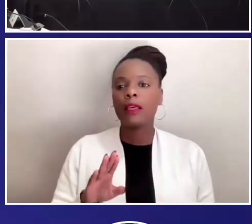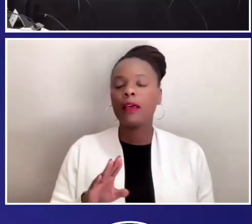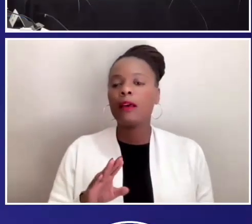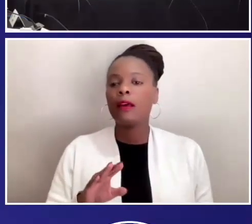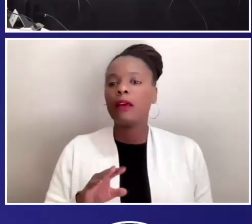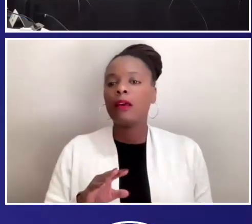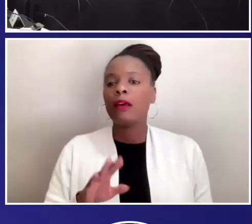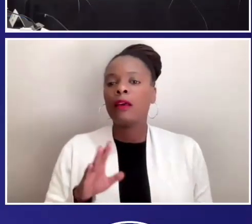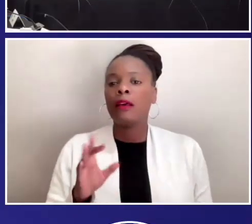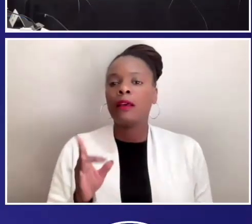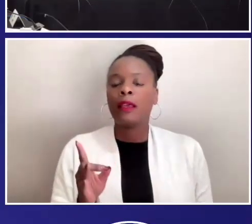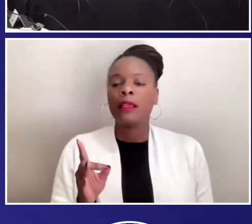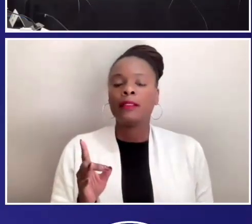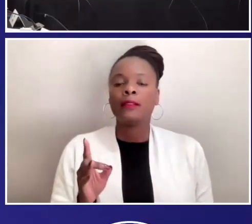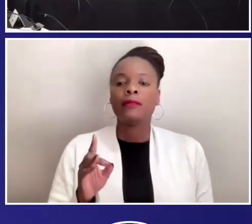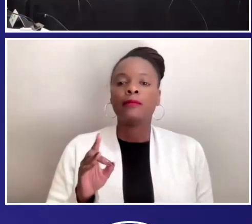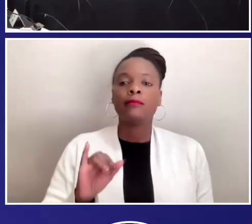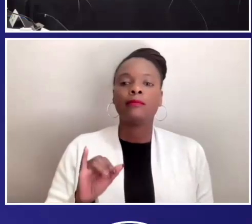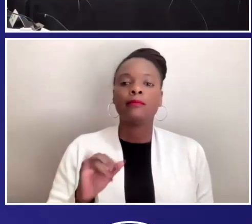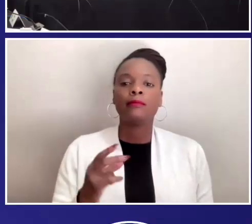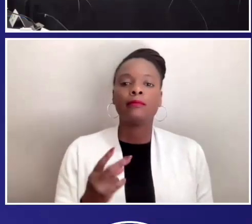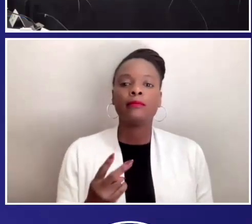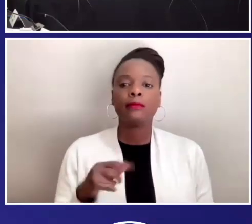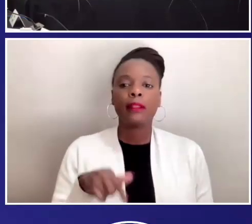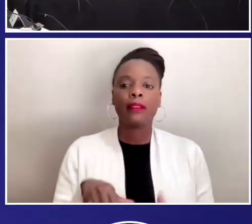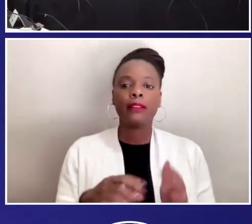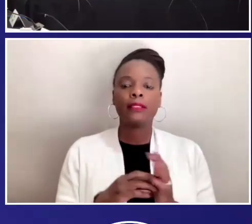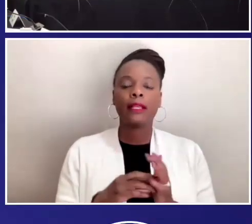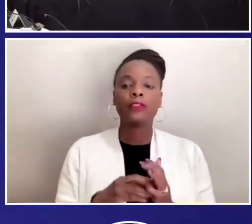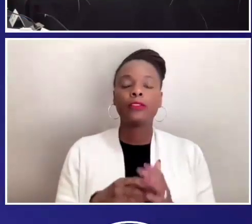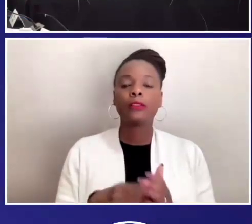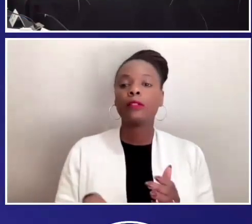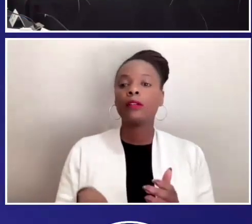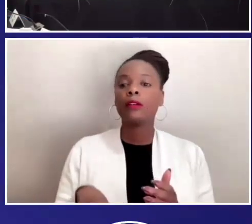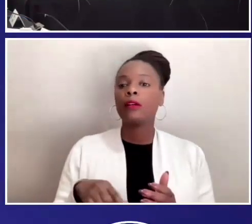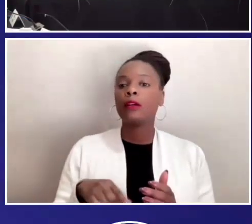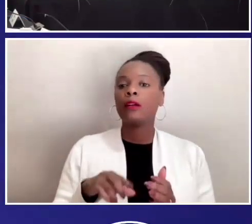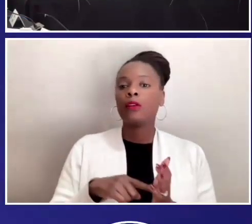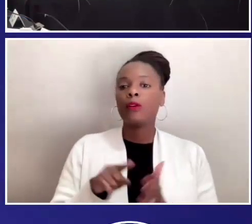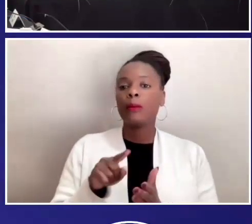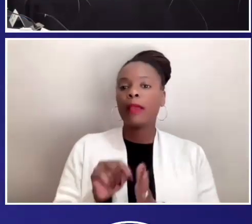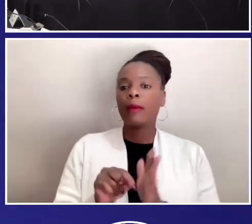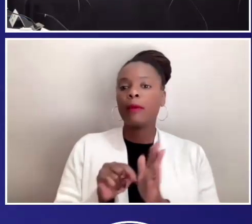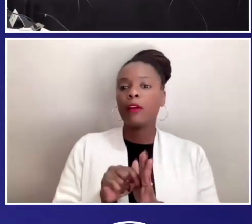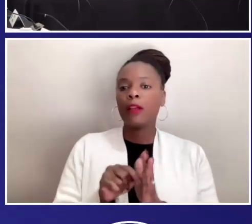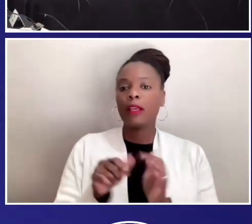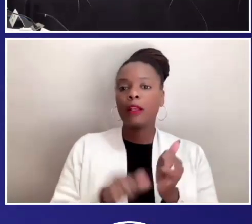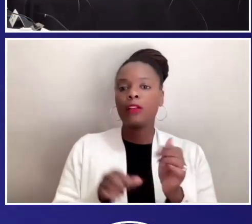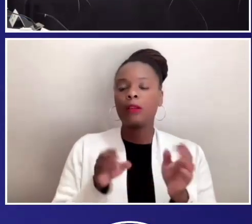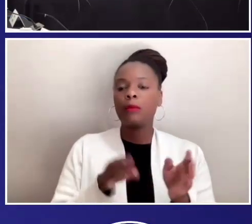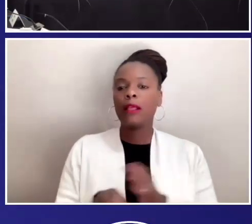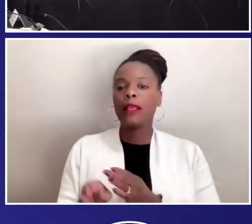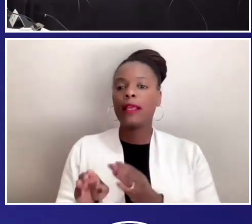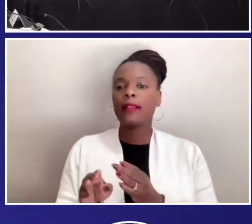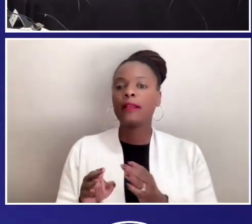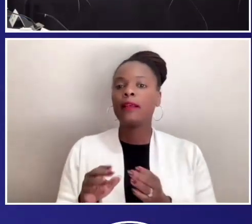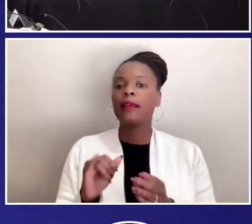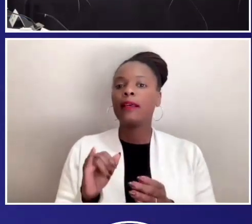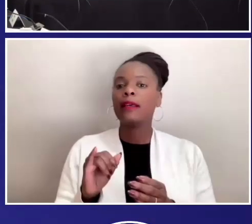under this plan, if the total amount of Direct Loans at the time the borrower is entering repayment is less than $25,000, they have ten years.